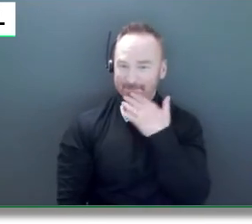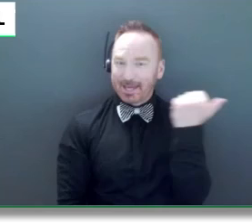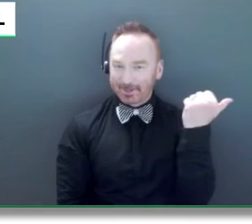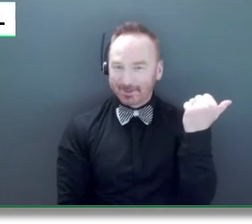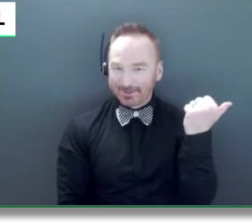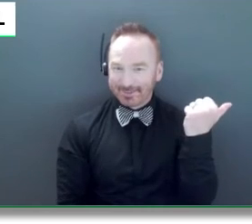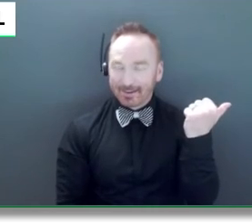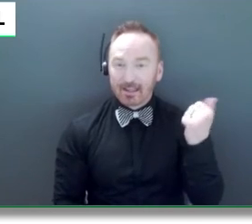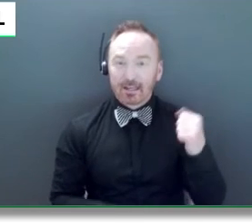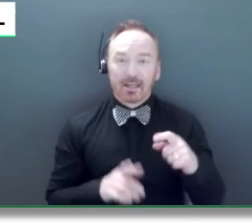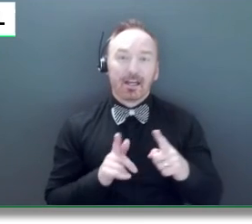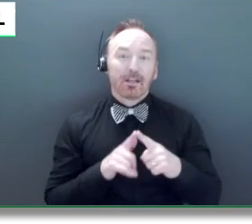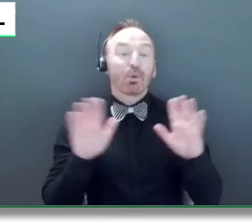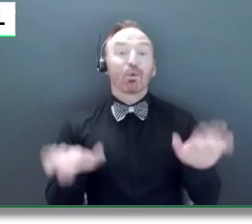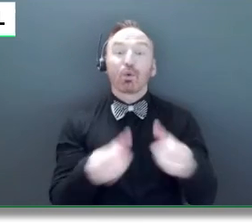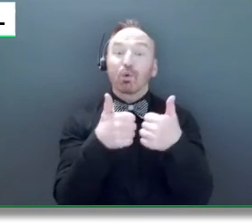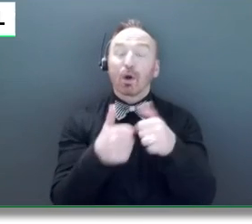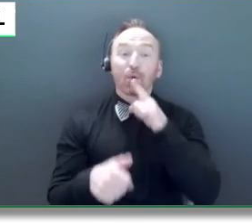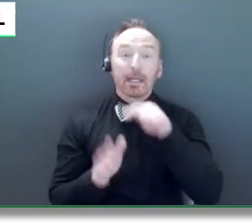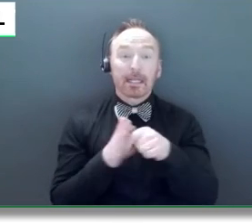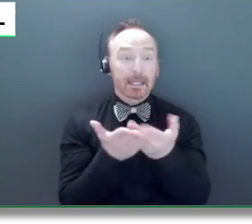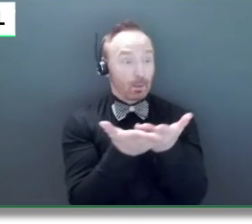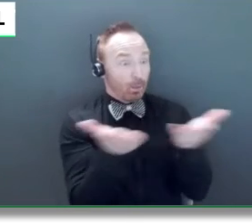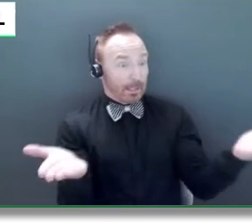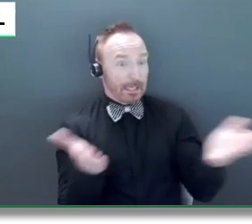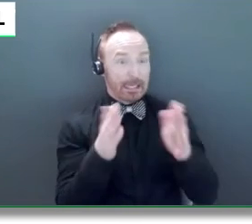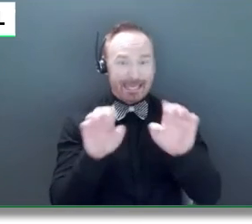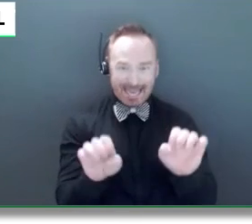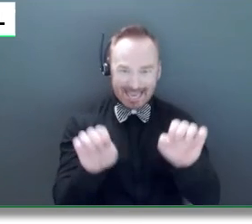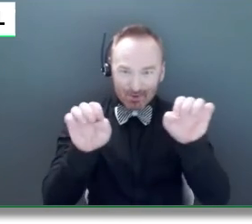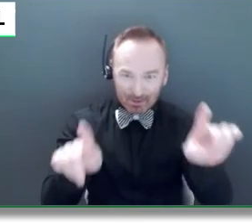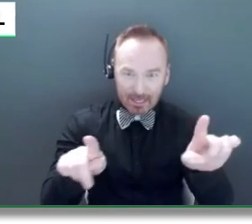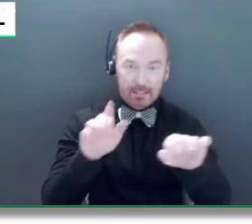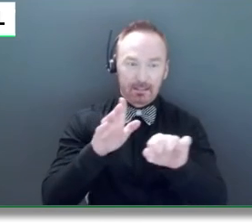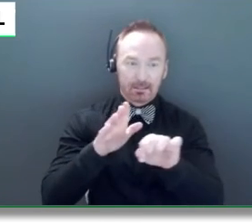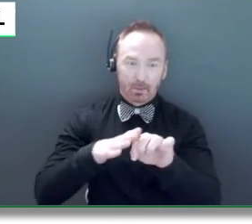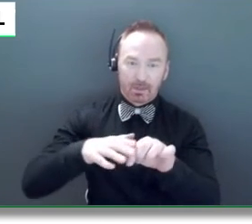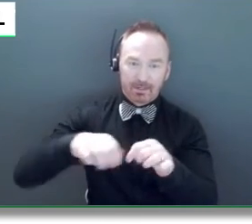how we can educate each other. So it's great and more importantly to work with